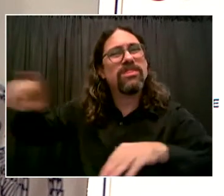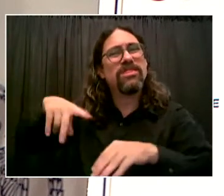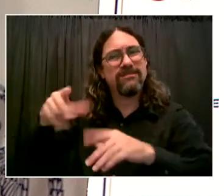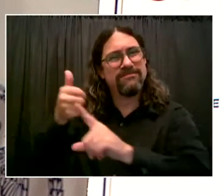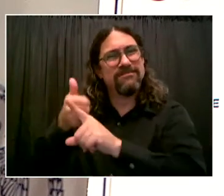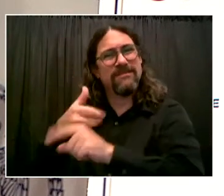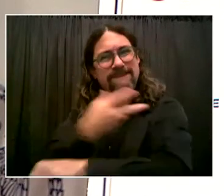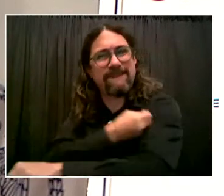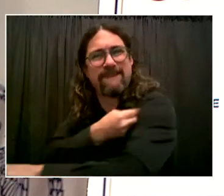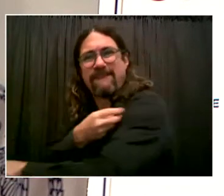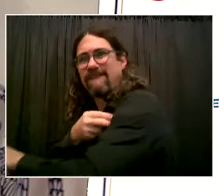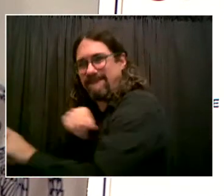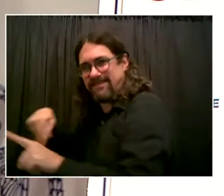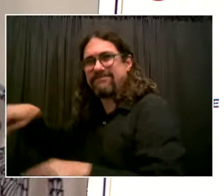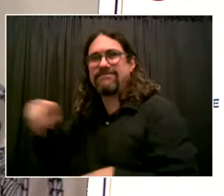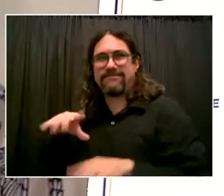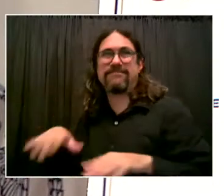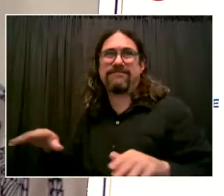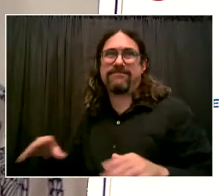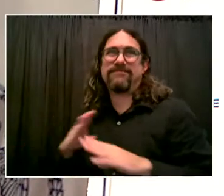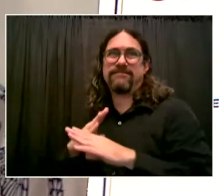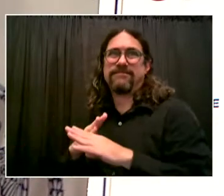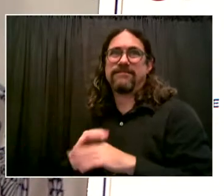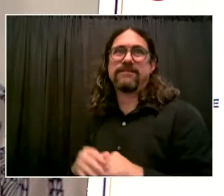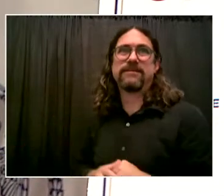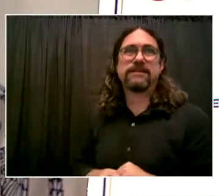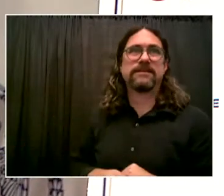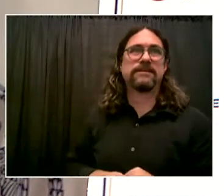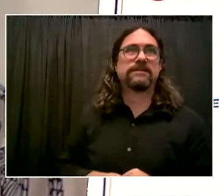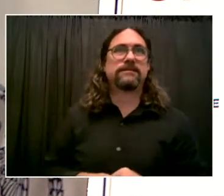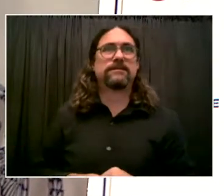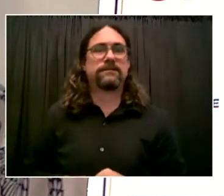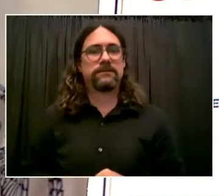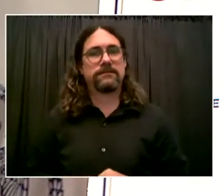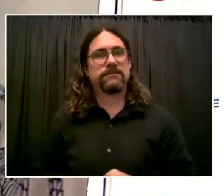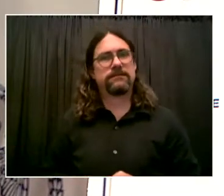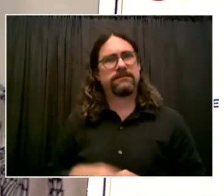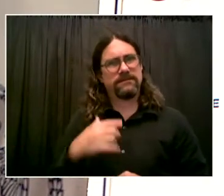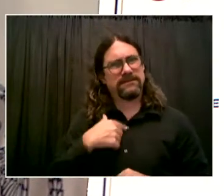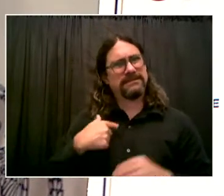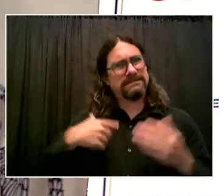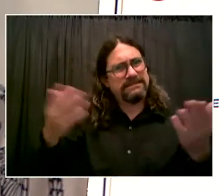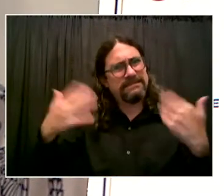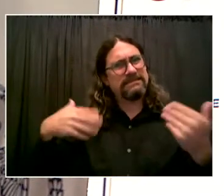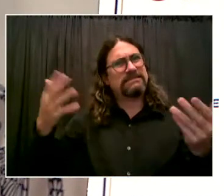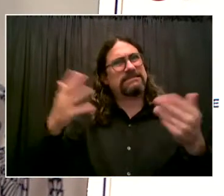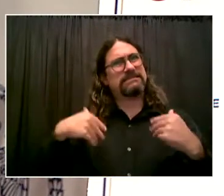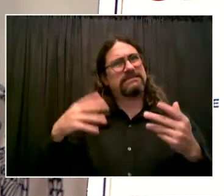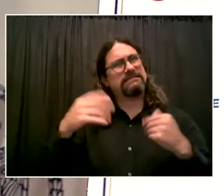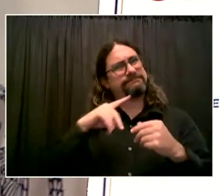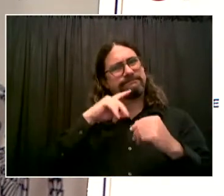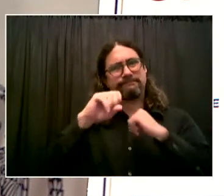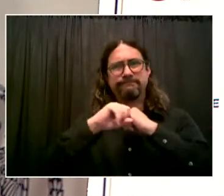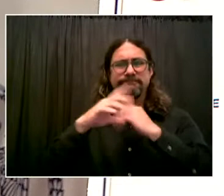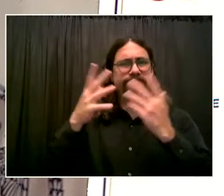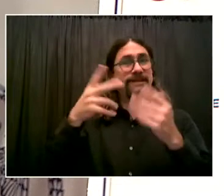THIS IS A SOLUTION. I KNOW WE SAID TO PEOPLE, COME FORWARD, GET VACCINATED, IT'S